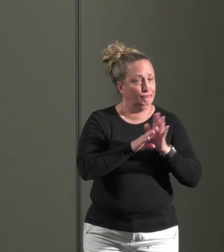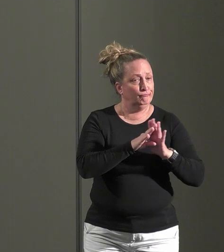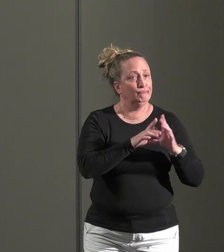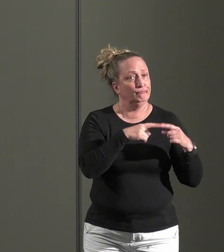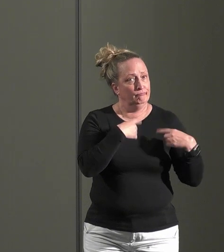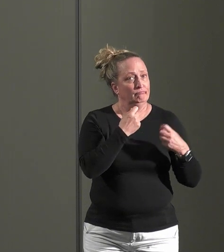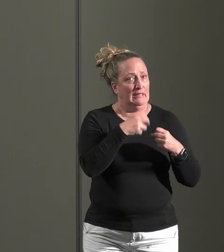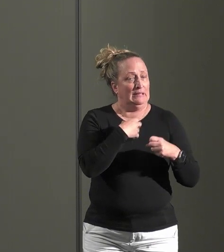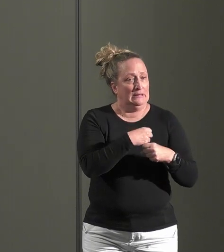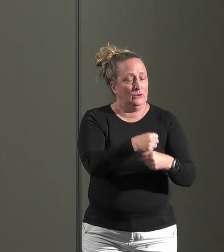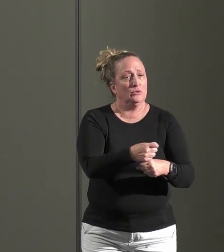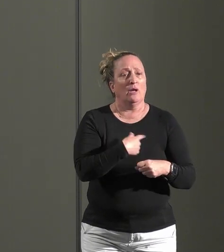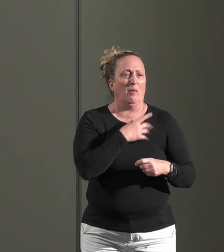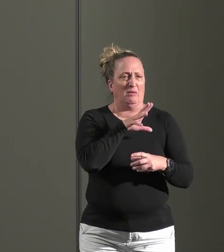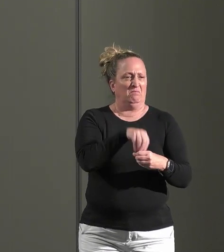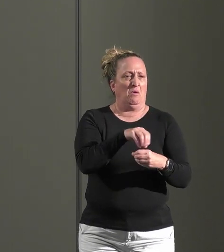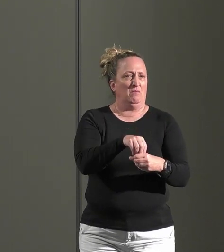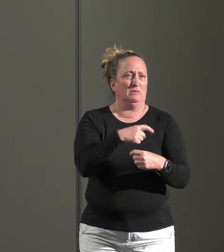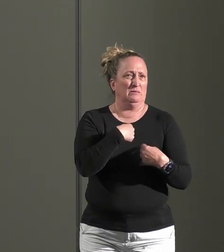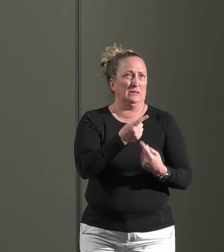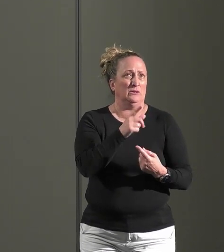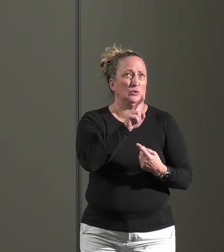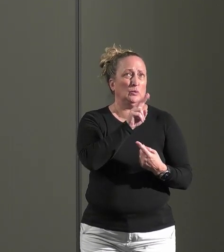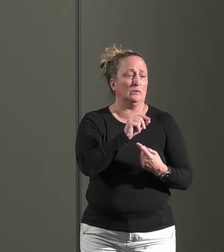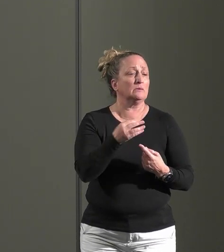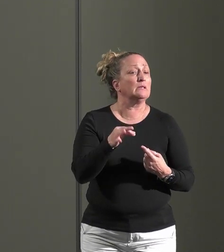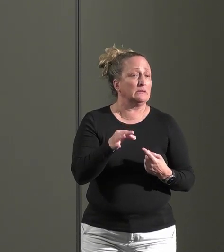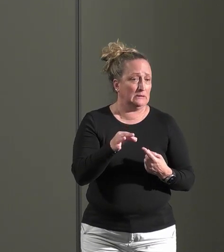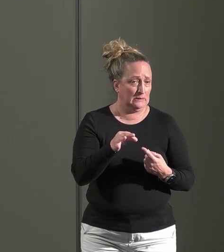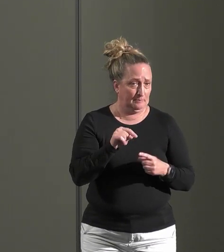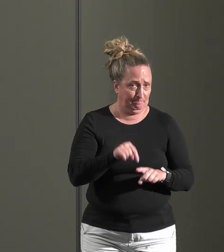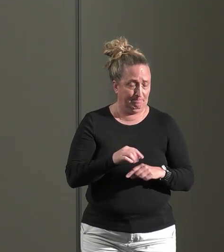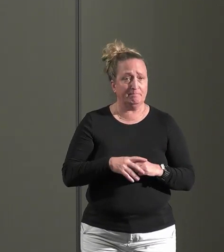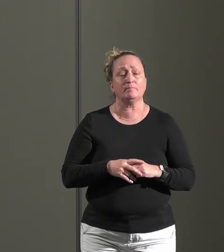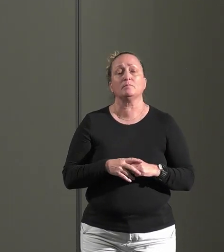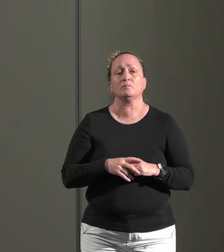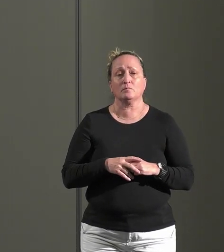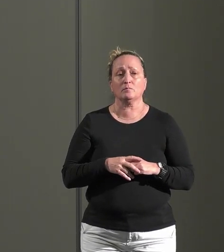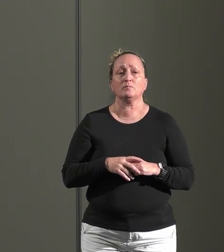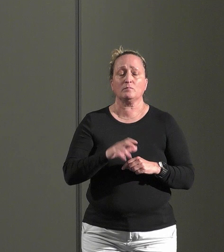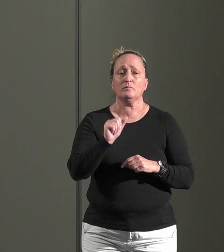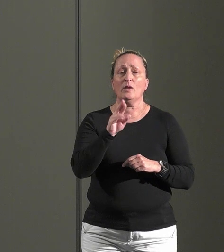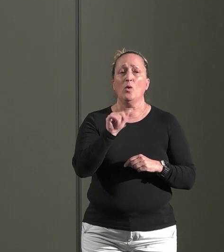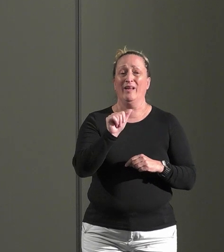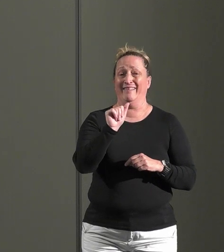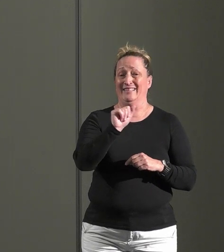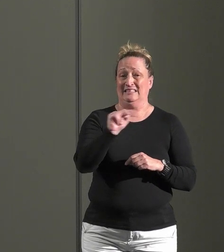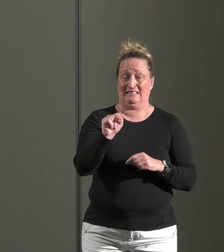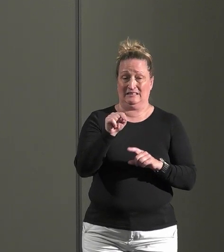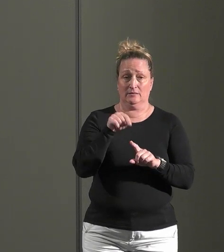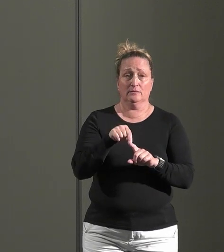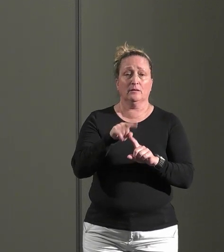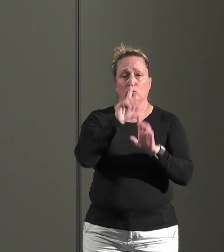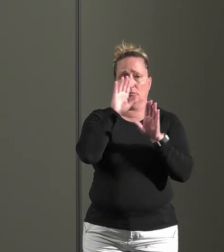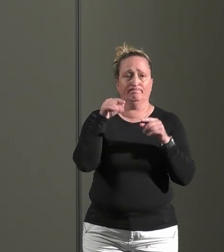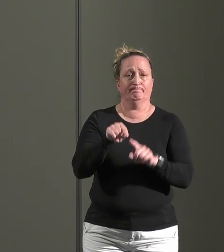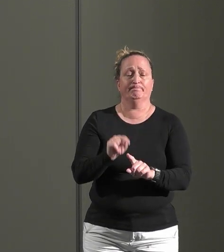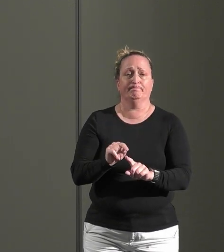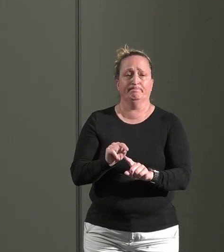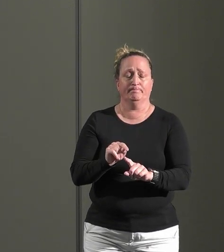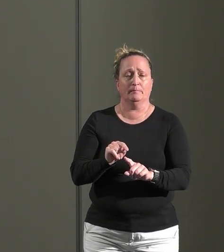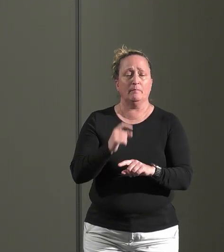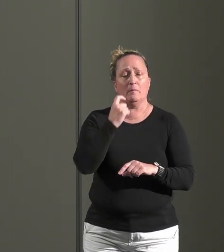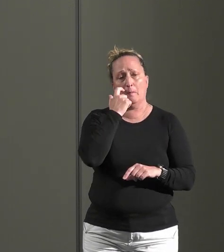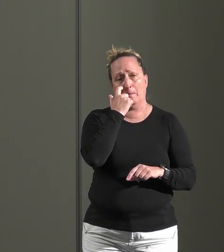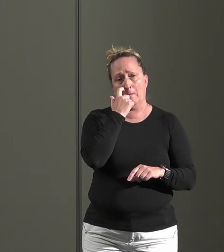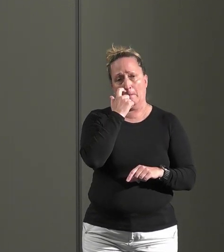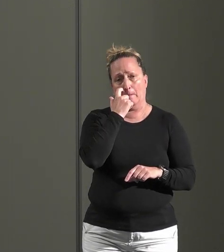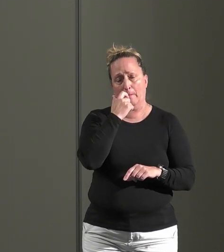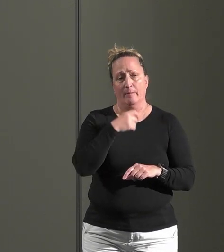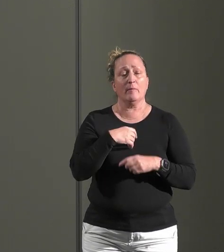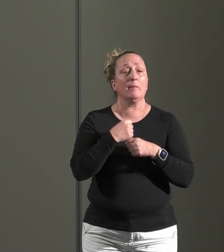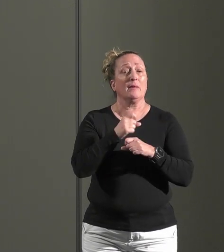number of years I've been involved since 2019. And ARIA-AT is really focused on making sure